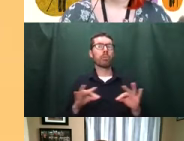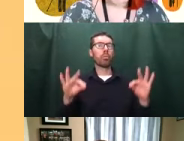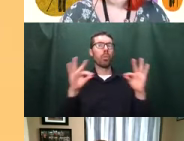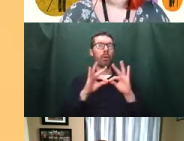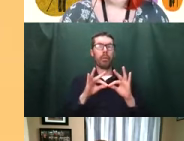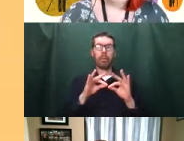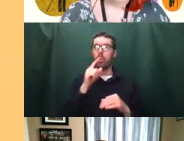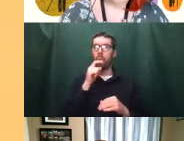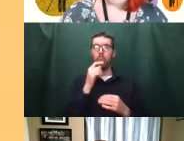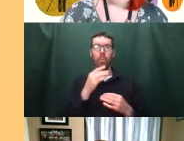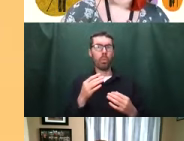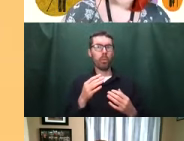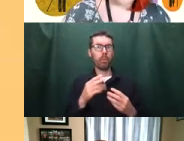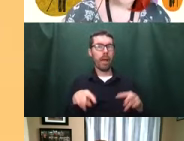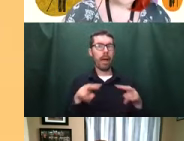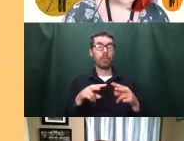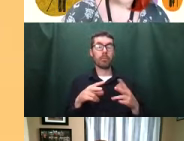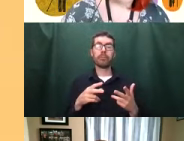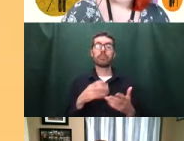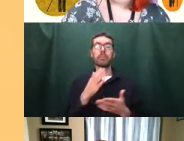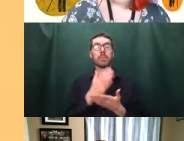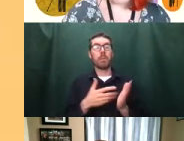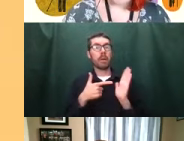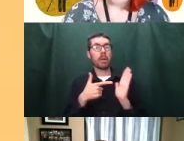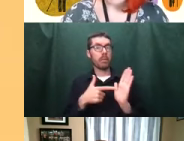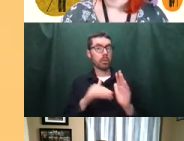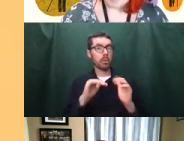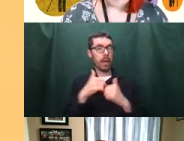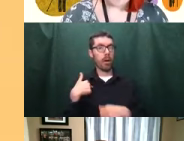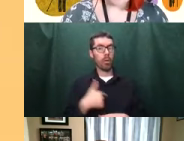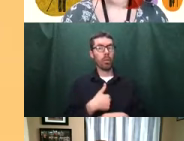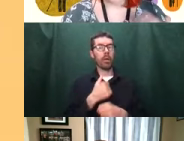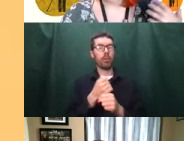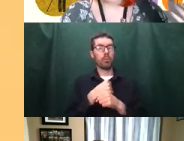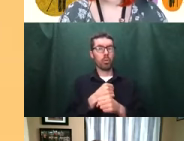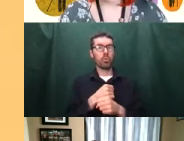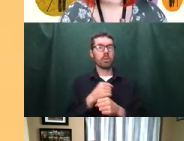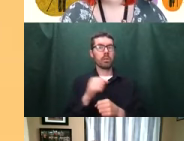some people will provide examples of ways we produce value non-monetarily. So acts of